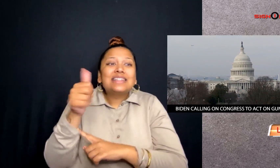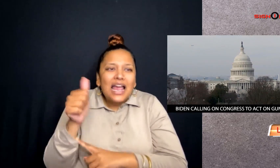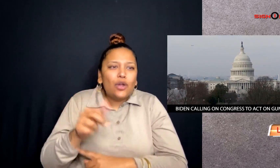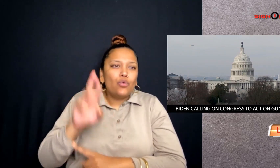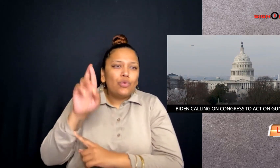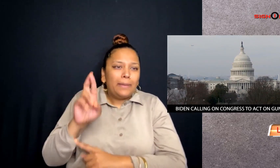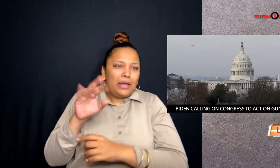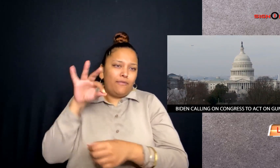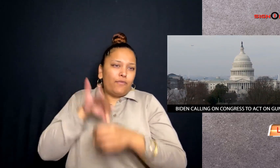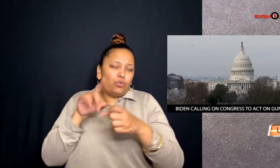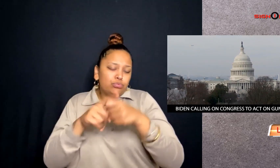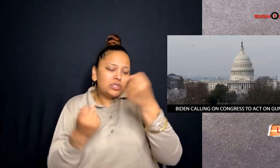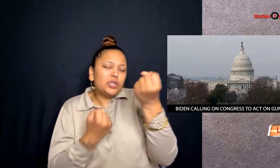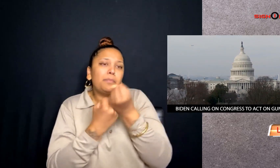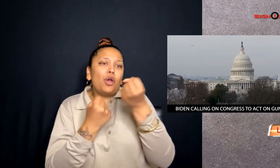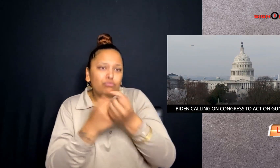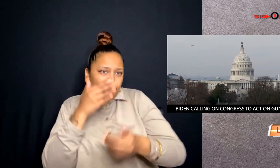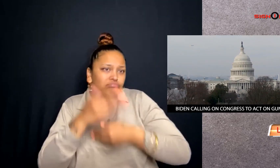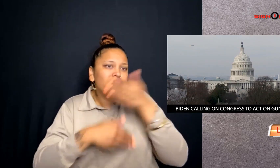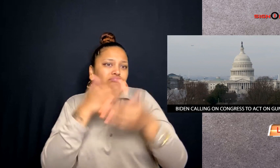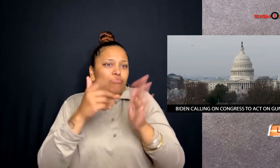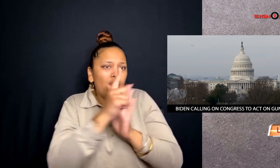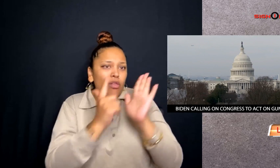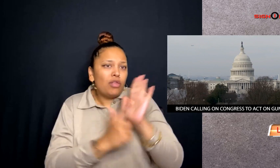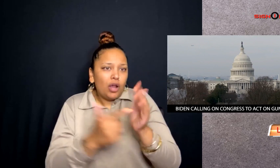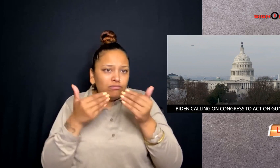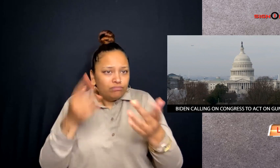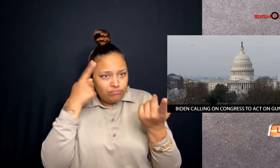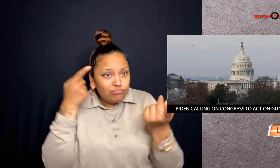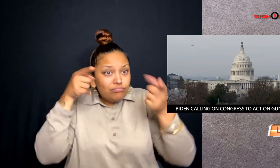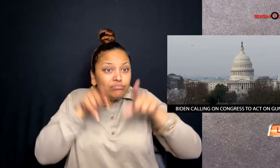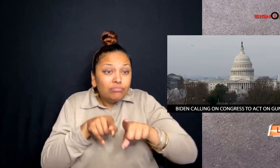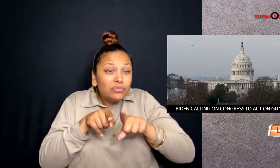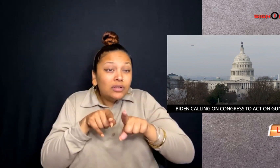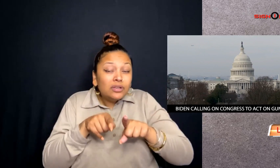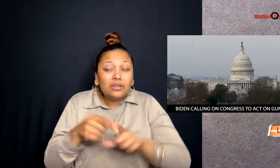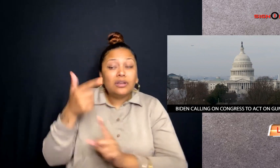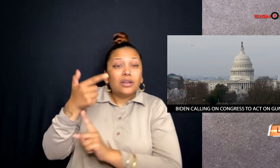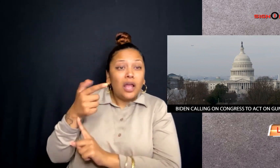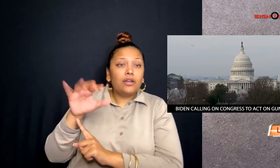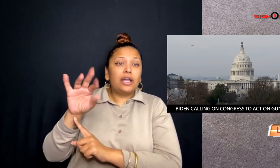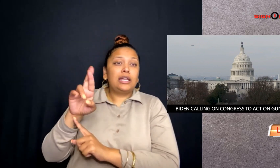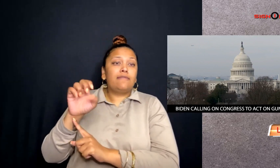the House but they would need at least 10 Republican voters to support the legislation